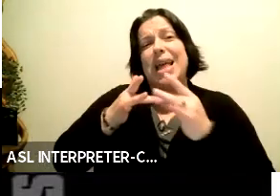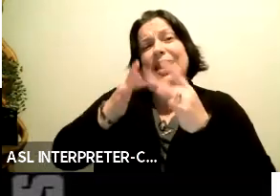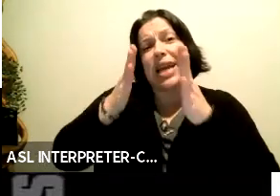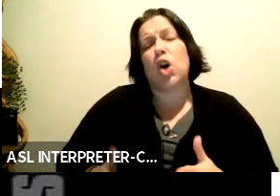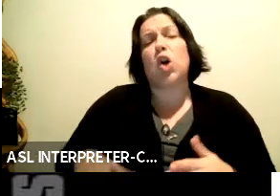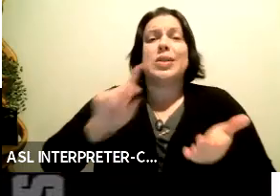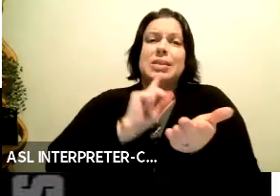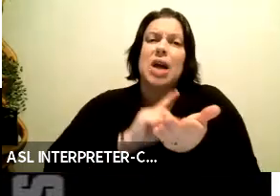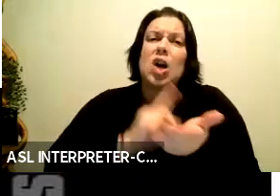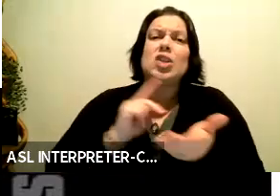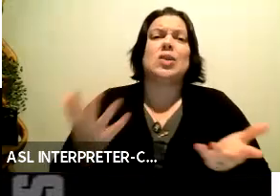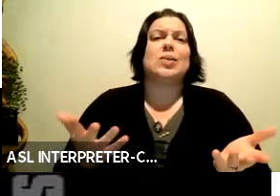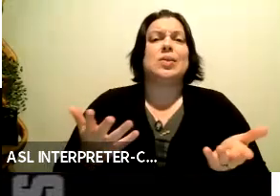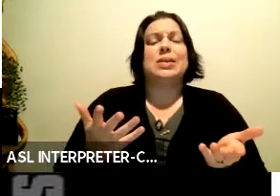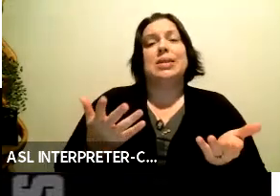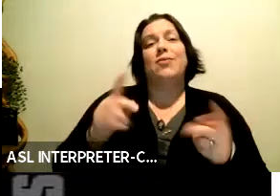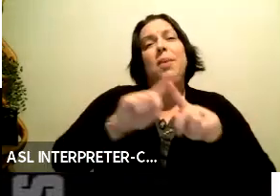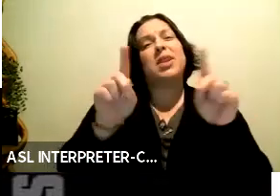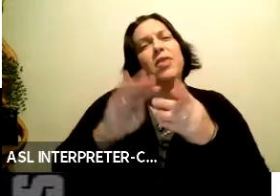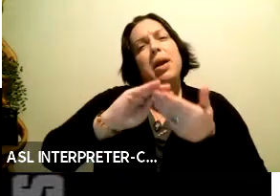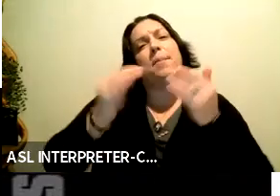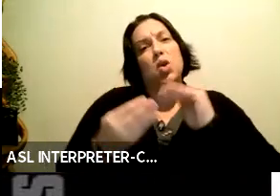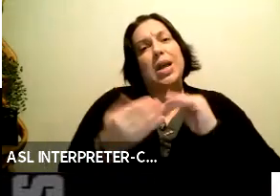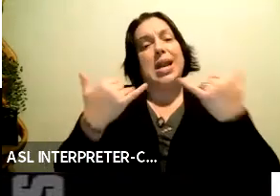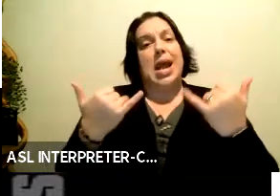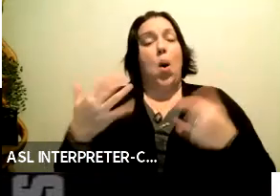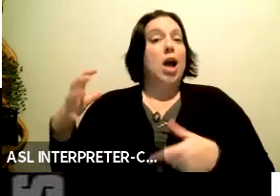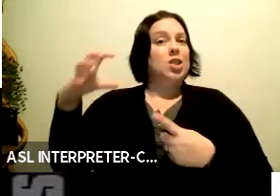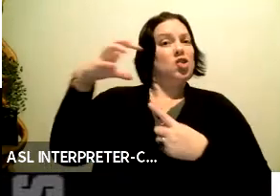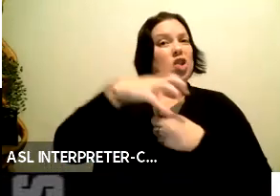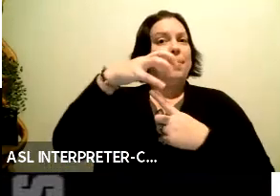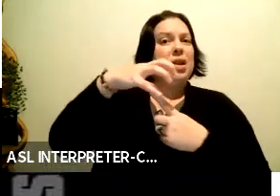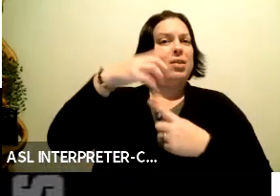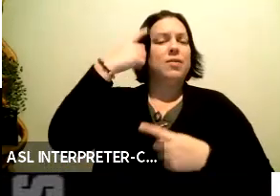folks from different communities are now our champions for vaccine equity and helping us